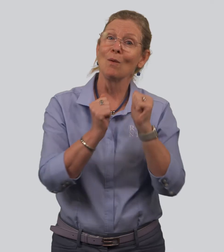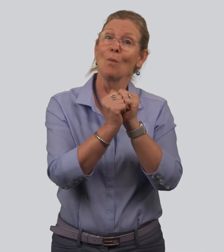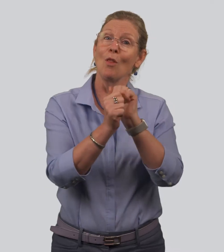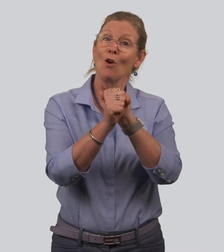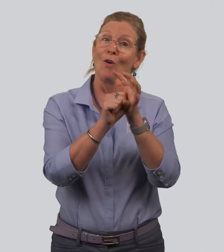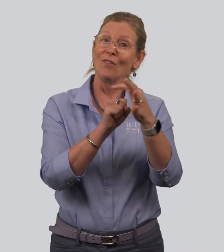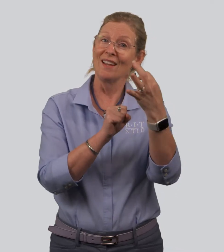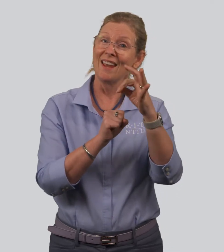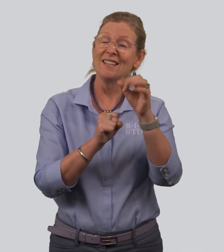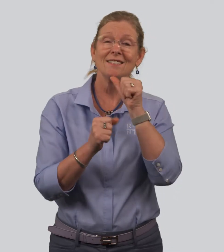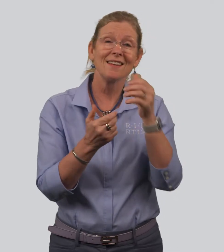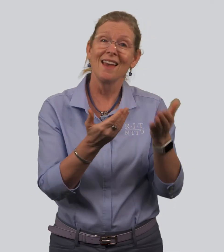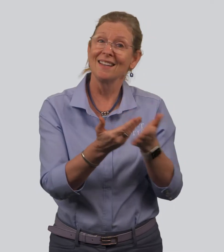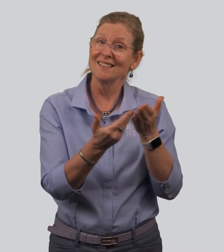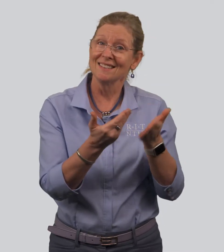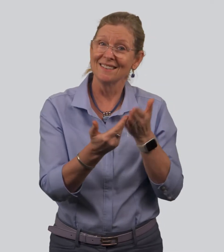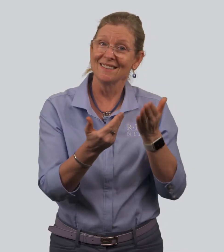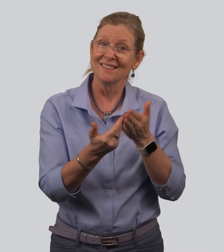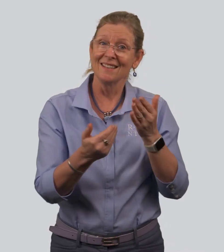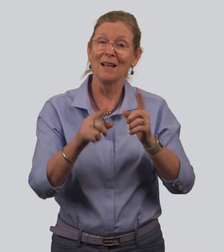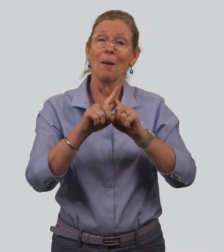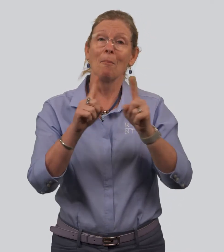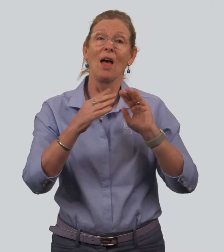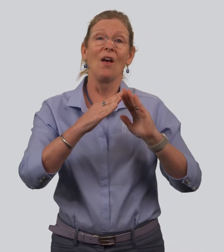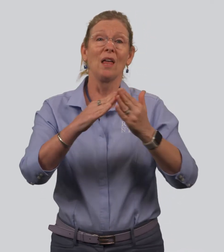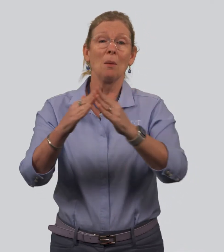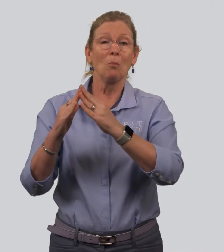Learning to live with COVID-19 is not easy,